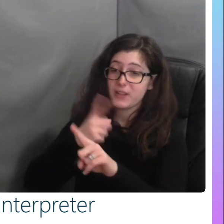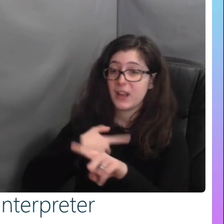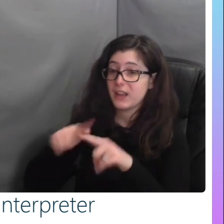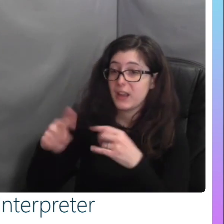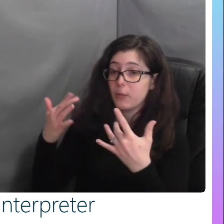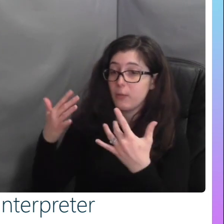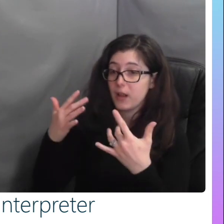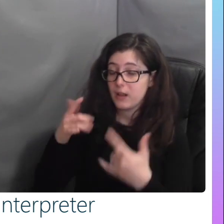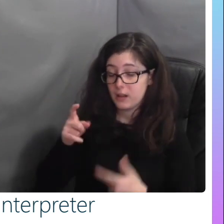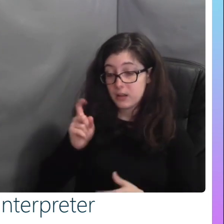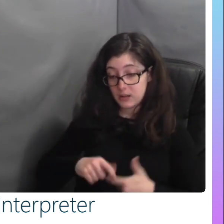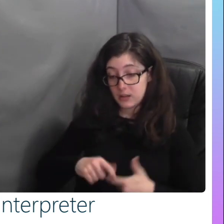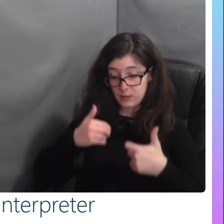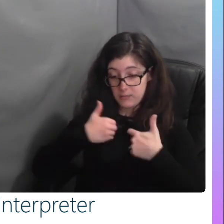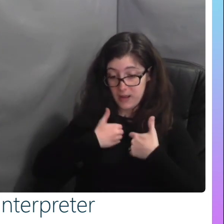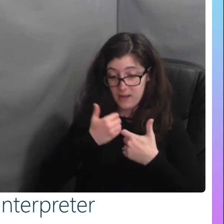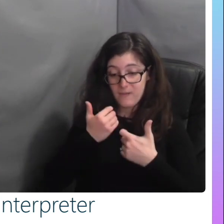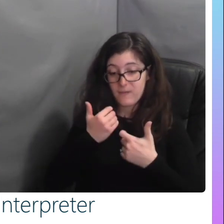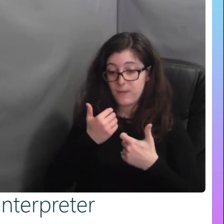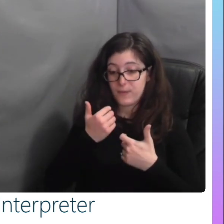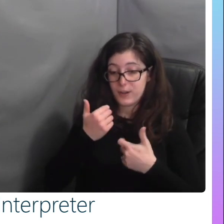and that can be tremendously, tremendously helpful.